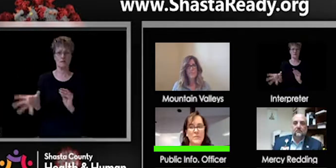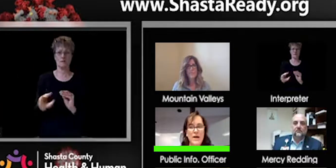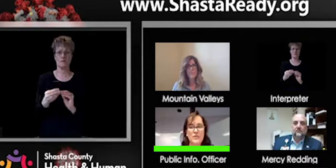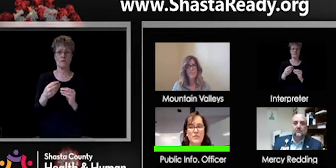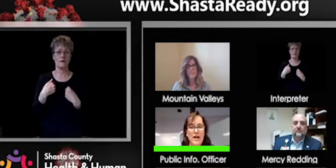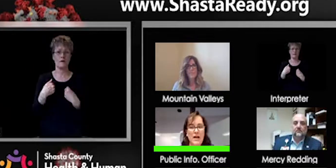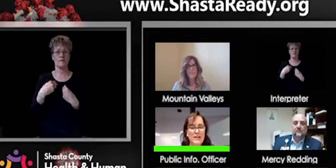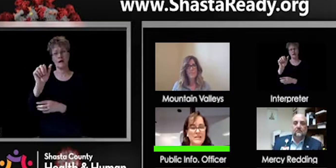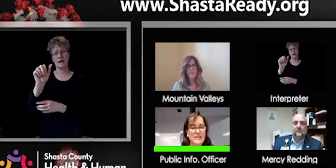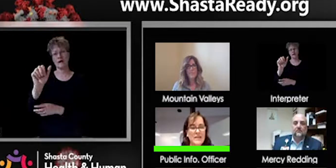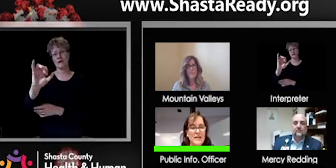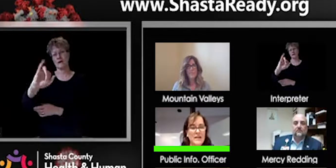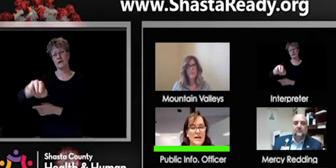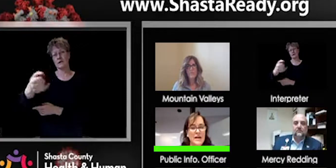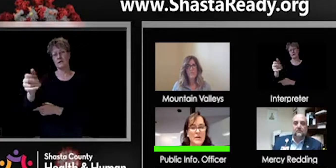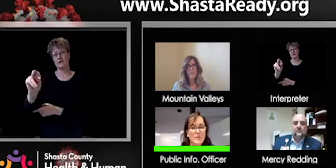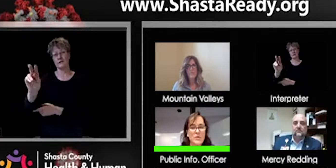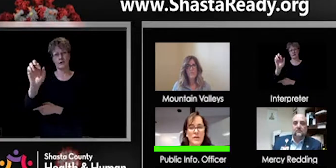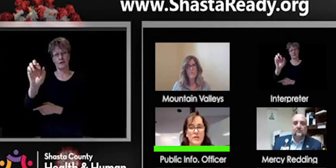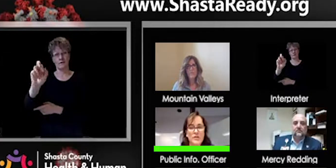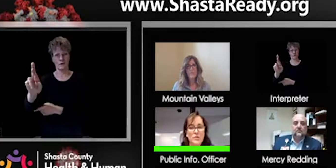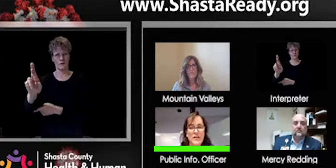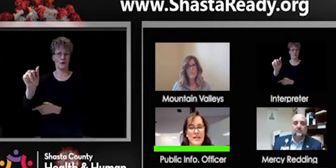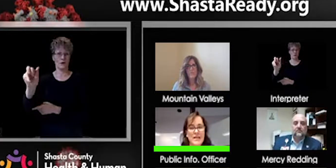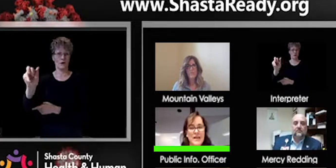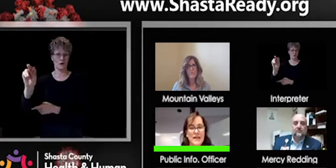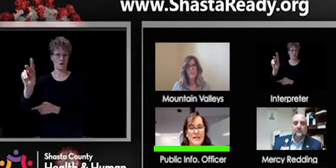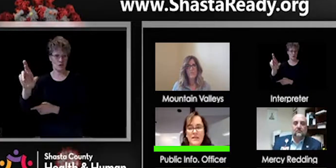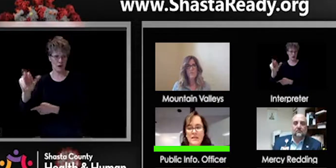from Mountain Valleys who are here joining us today –